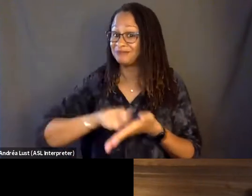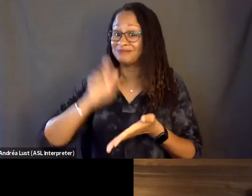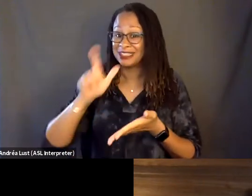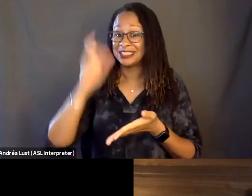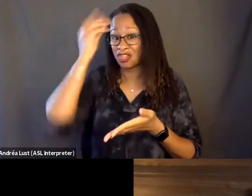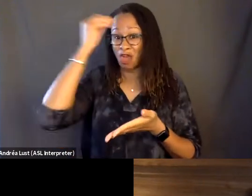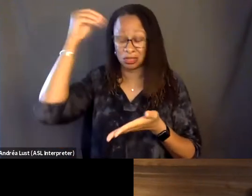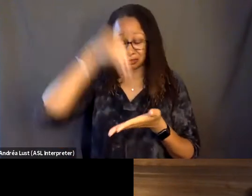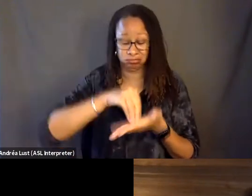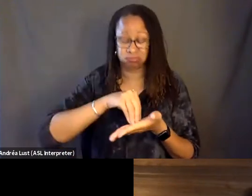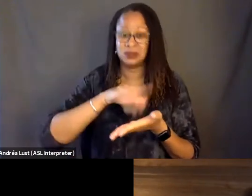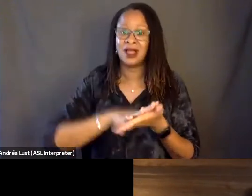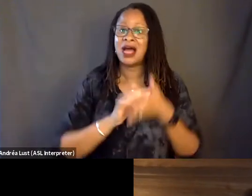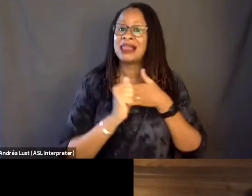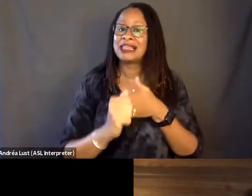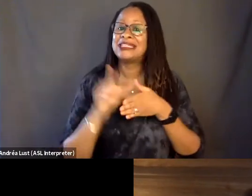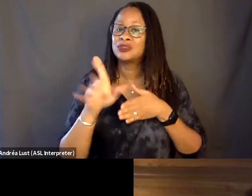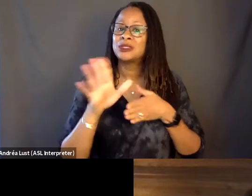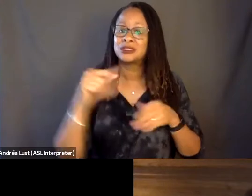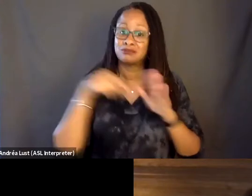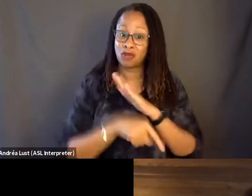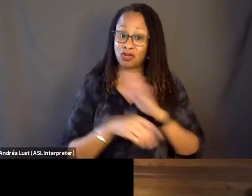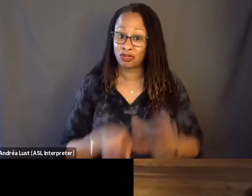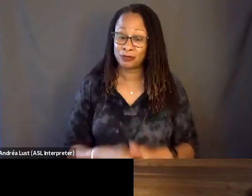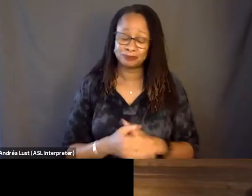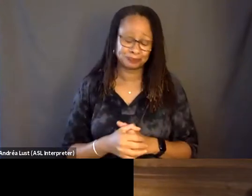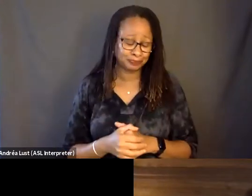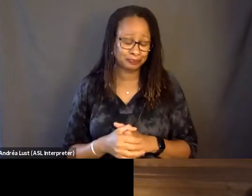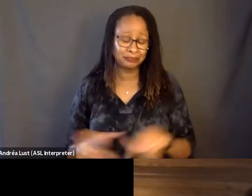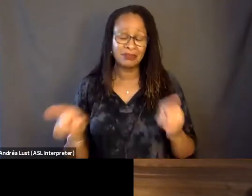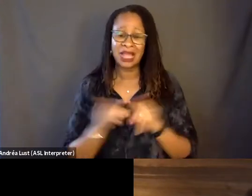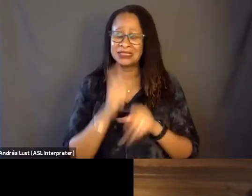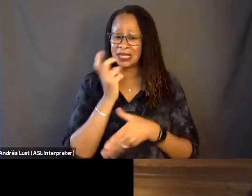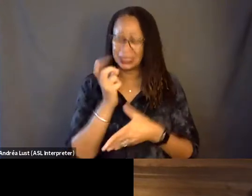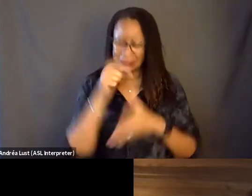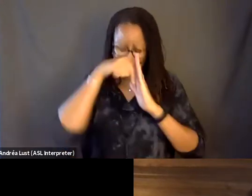leads to his murder. And so, as I kind of got into this story,